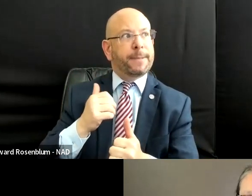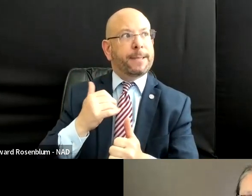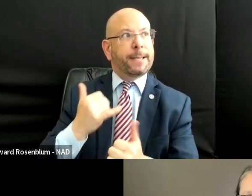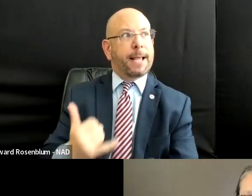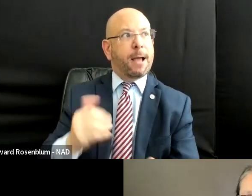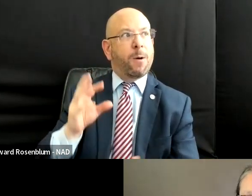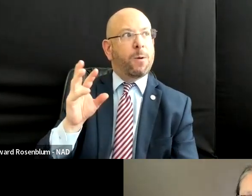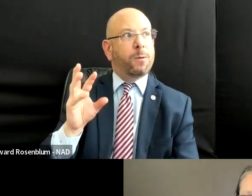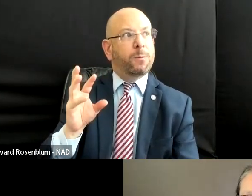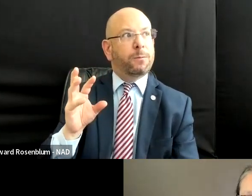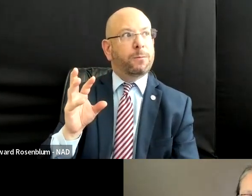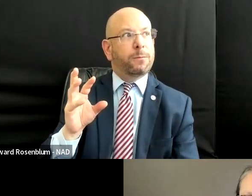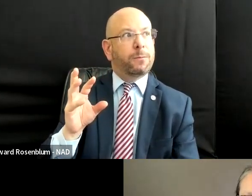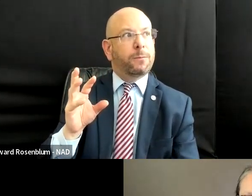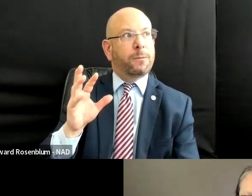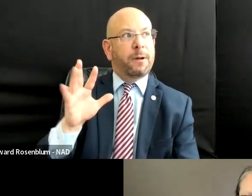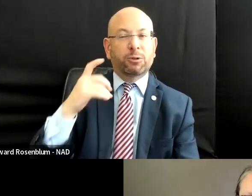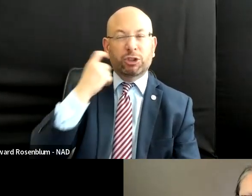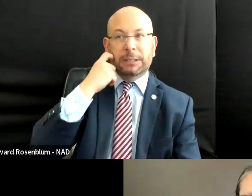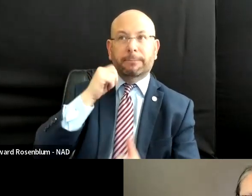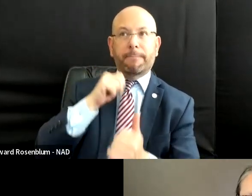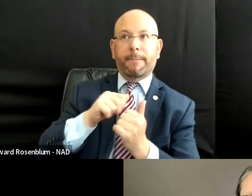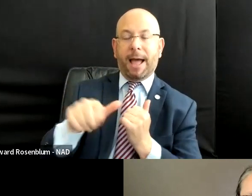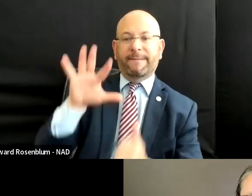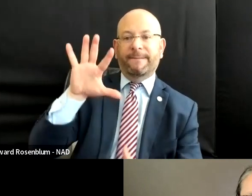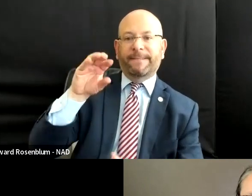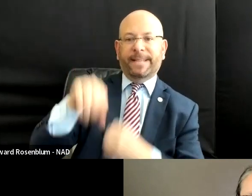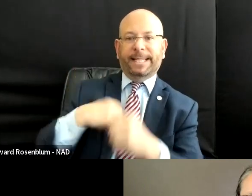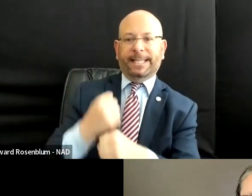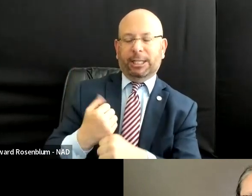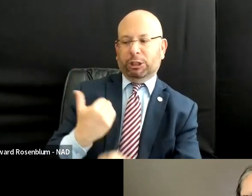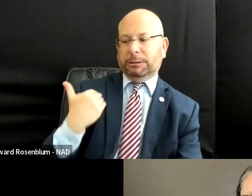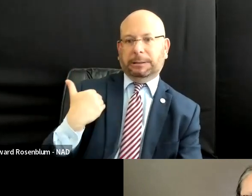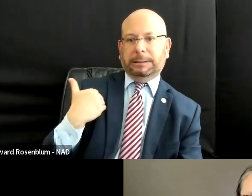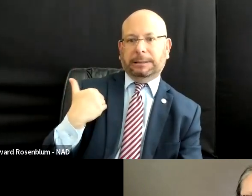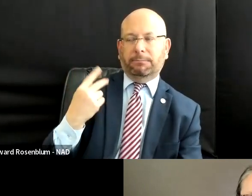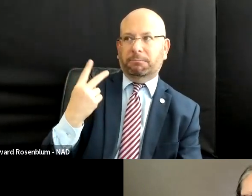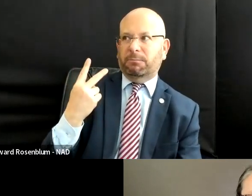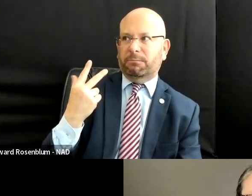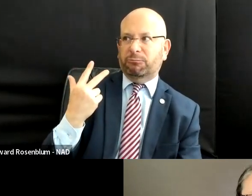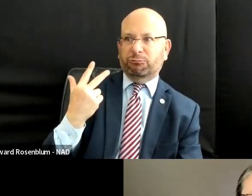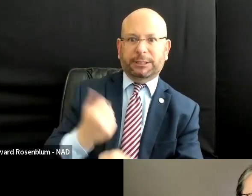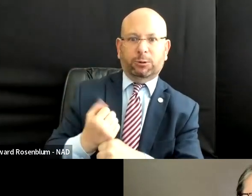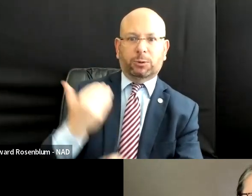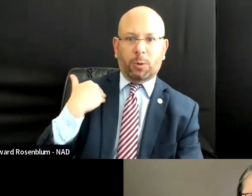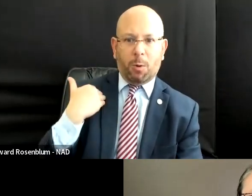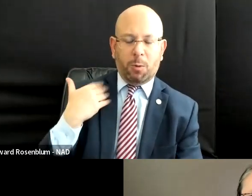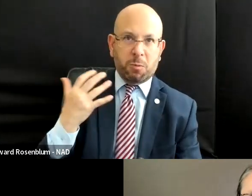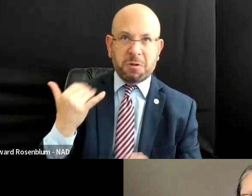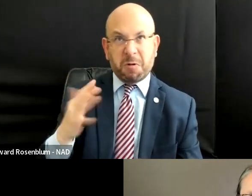We're involved with YLC, which is a youth leadership camp.